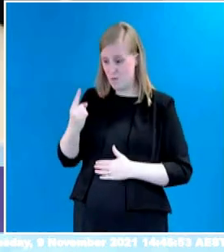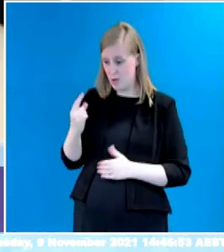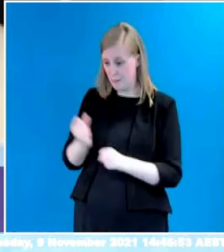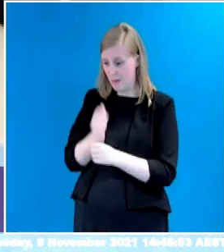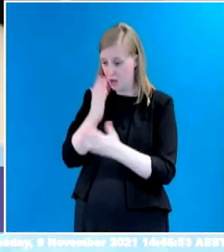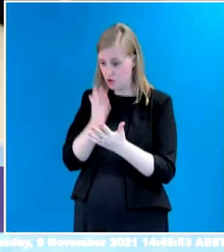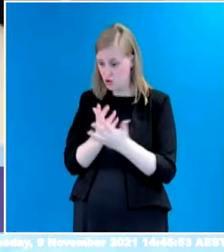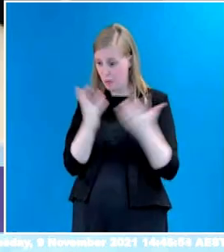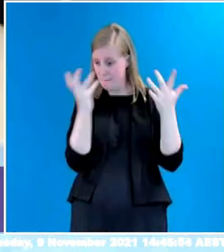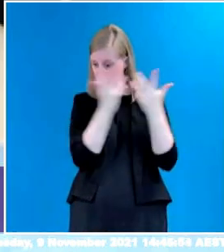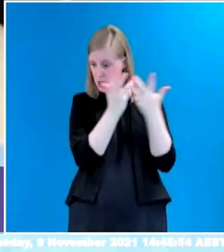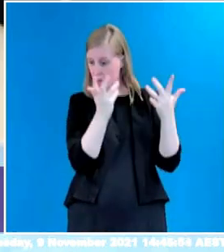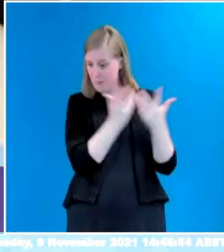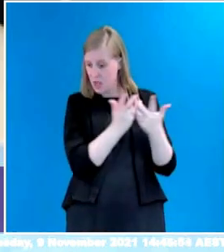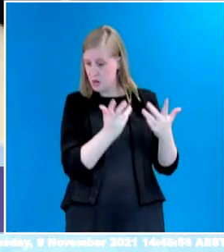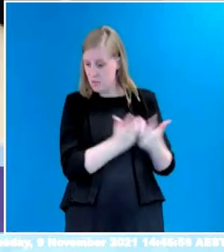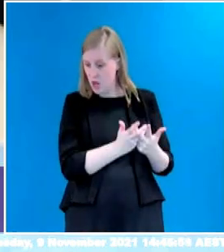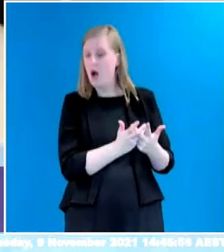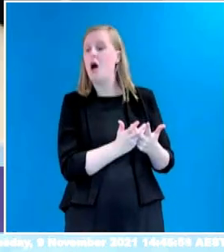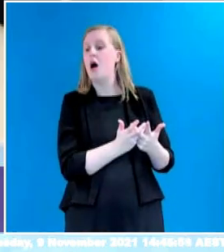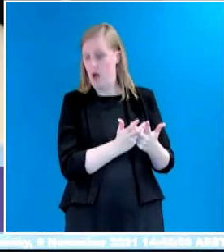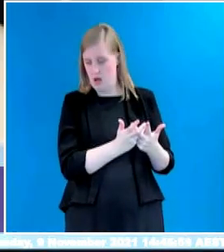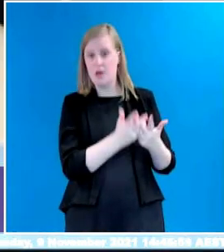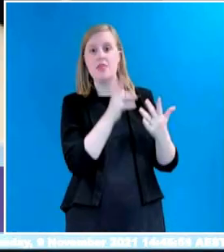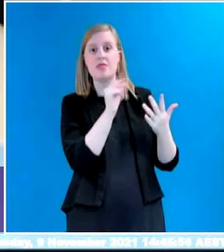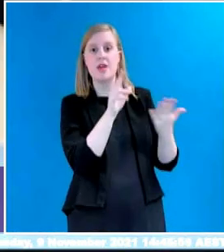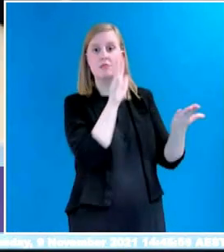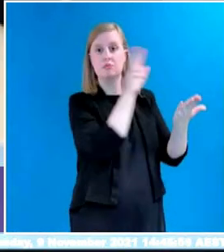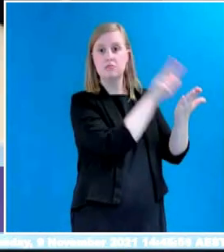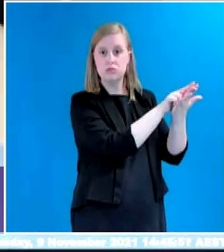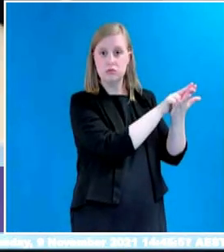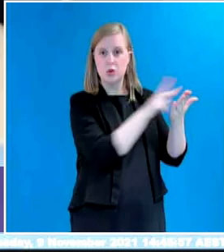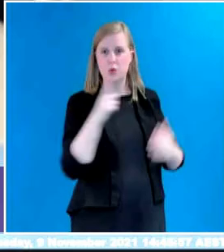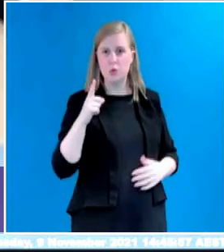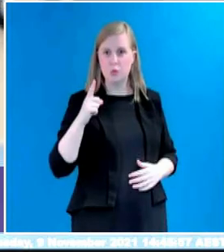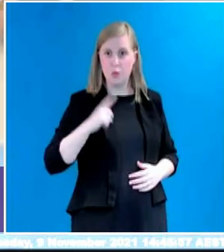There are a couple of ways domestically that Australia has implemented its